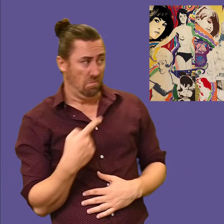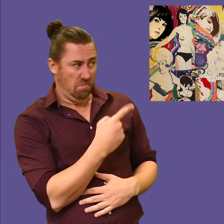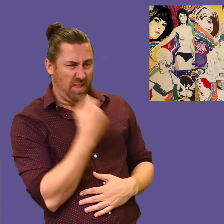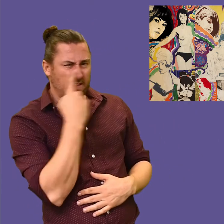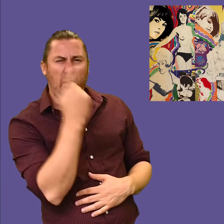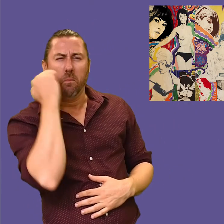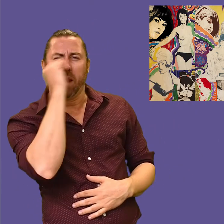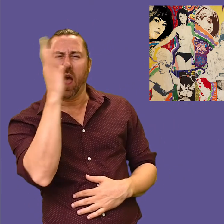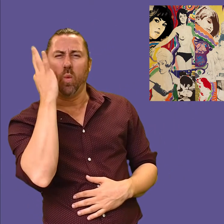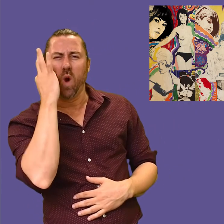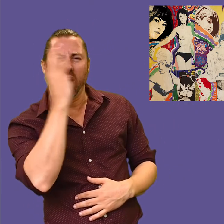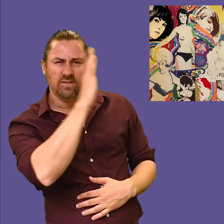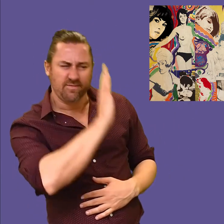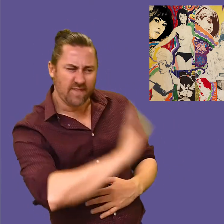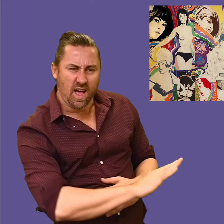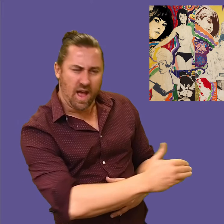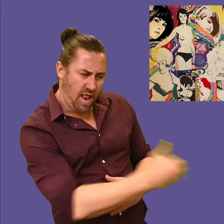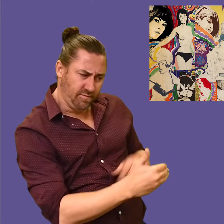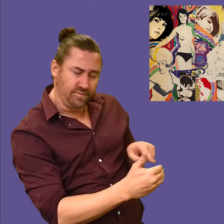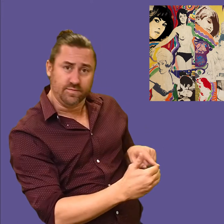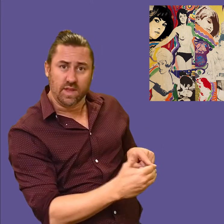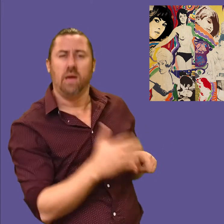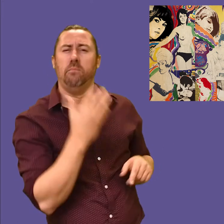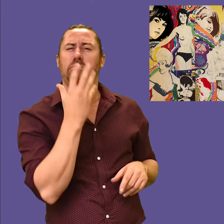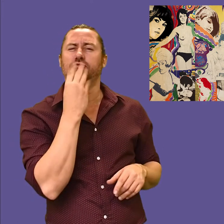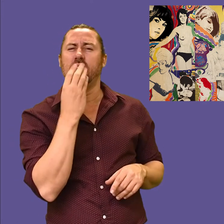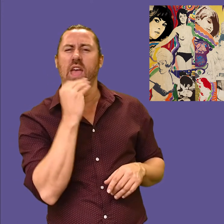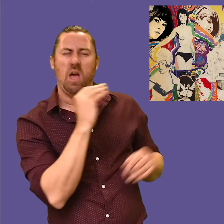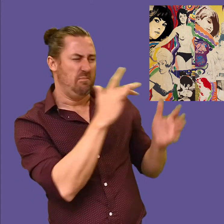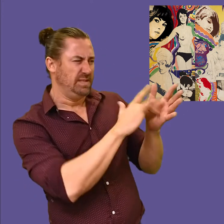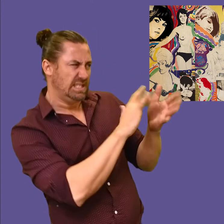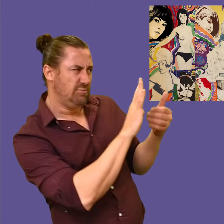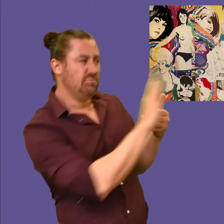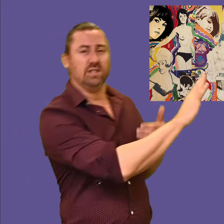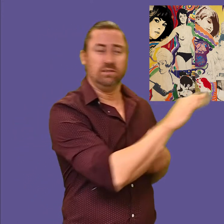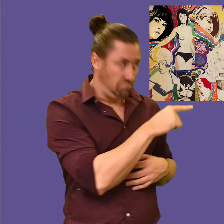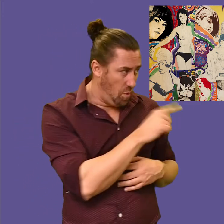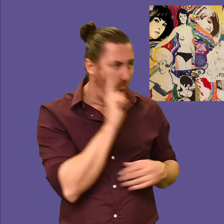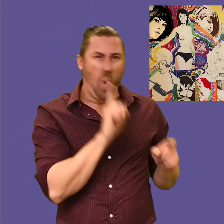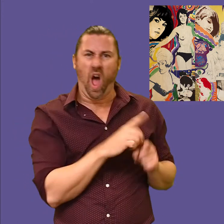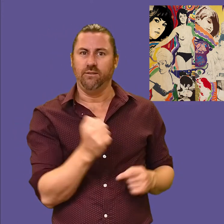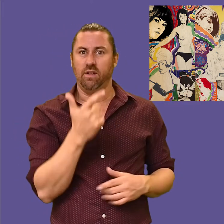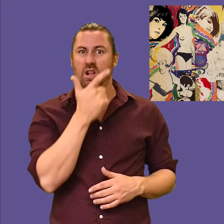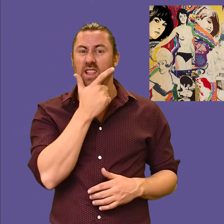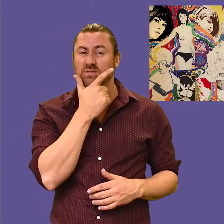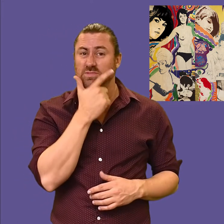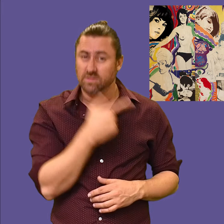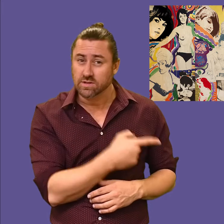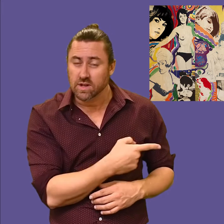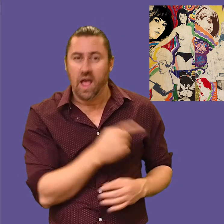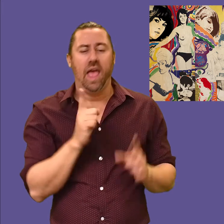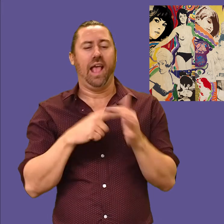But a black-and-white image on the lower left and the brown image on the centre right are suggestive of lesbian love,